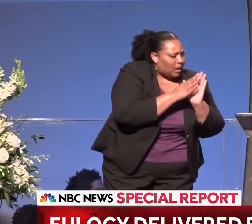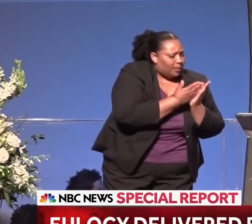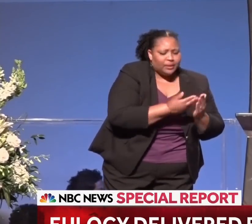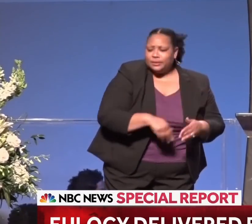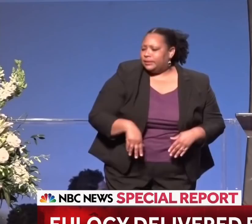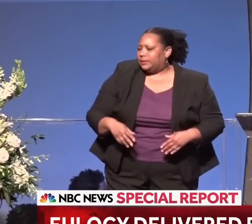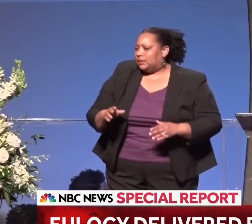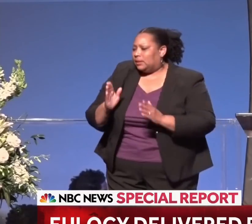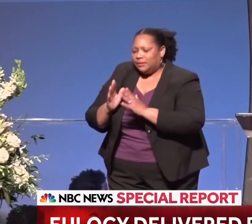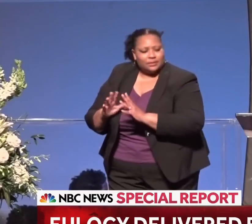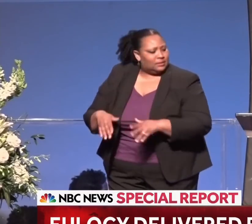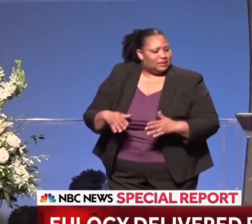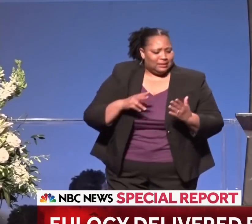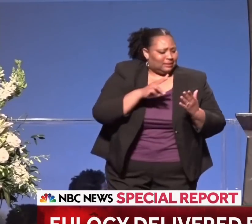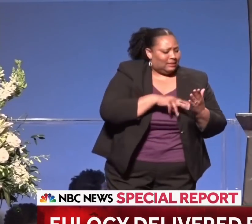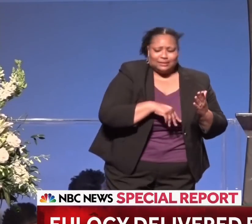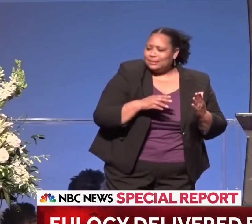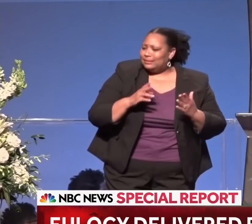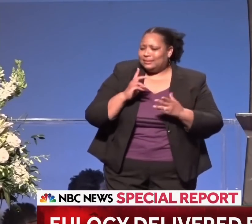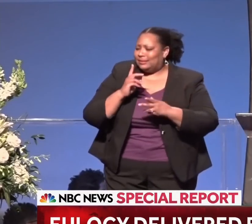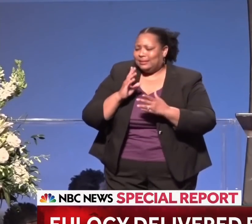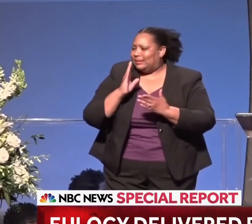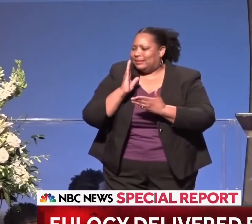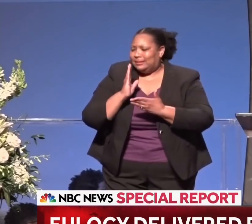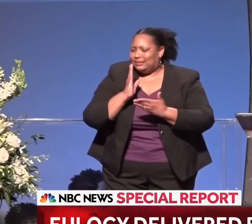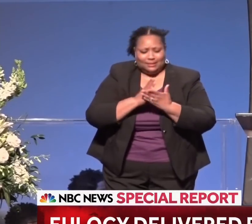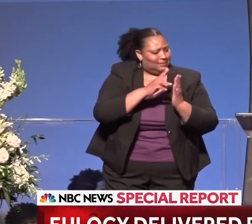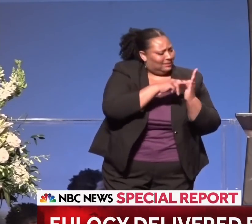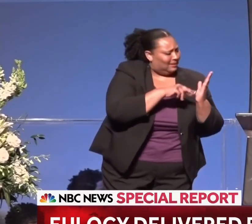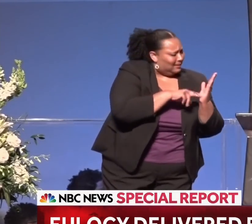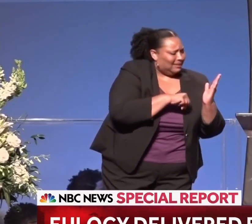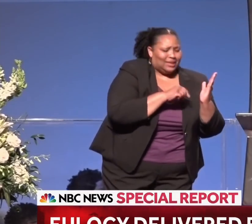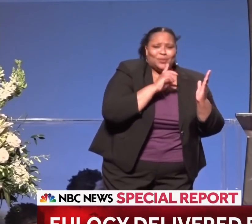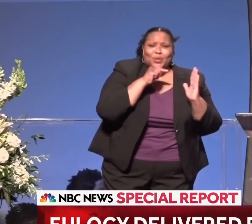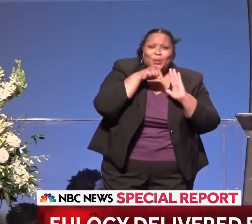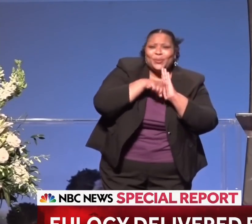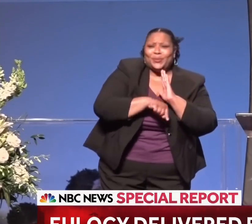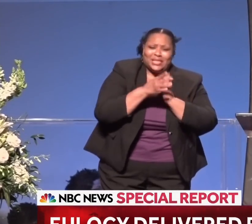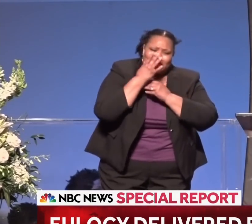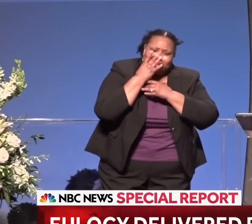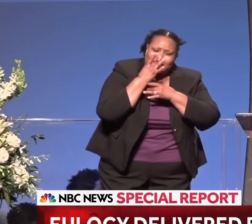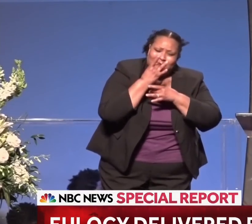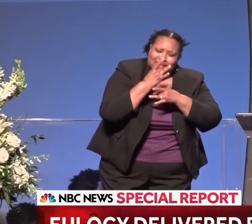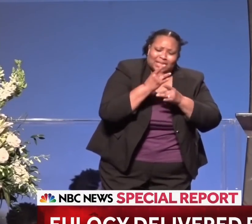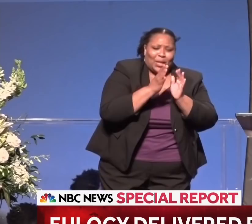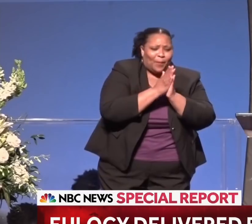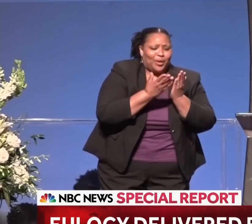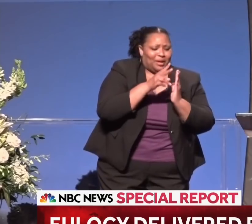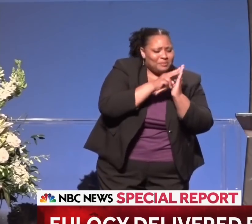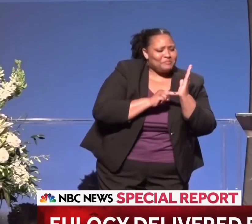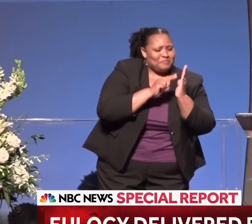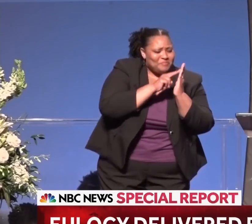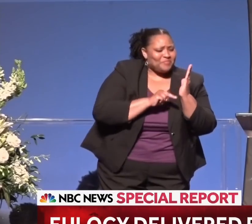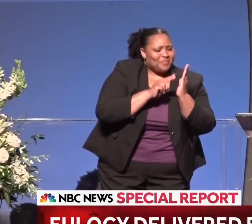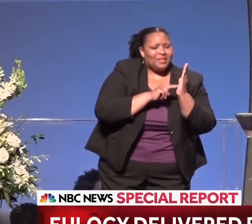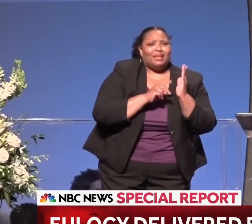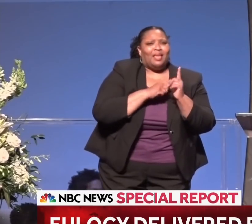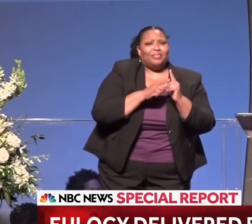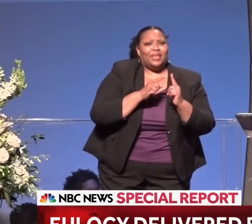THAT NIGHT AND I GOT SO INTO IT I COULDN’T PUT THE NOVEL DOWN, 00, I WANTED TO GO TO